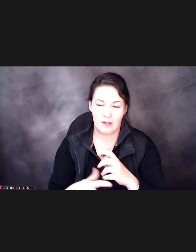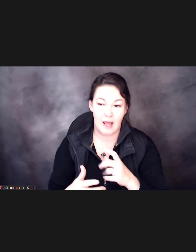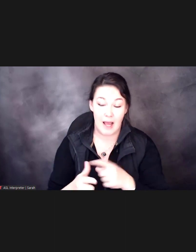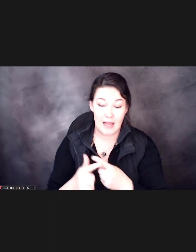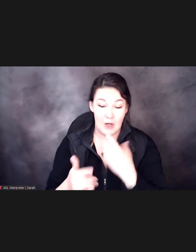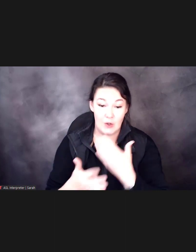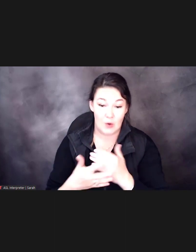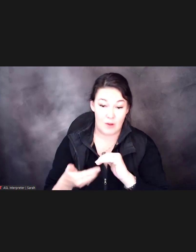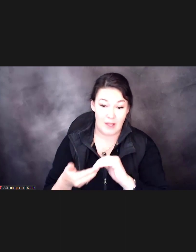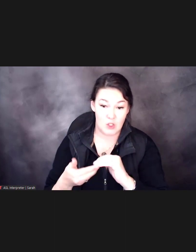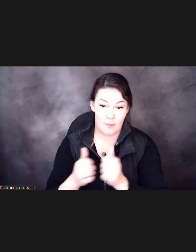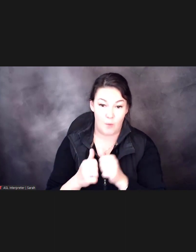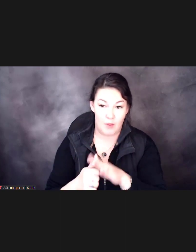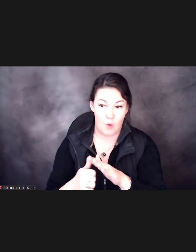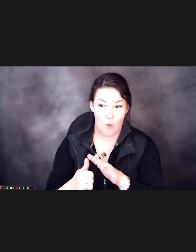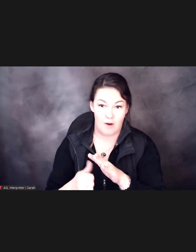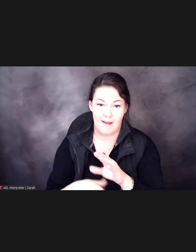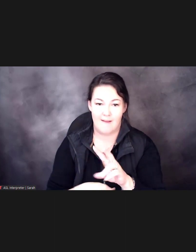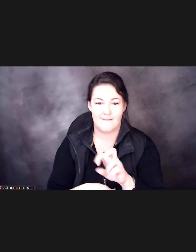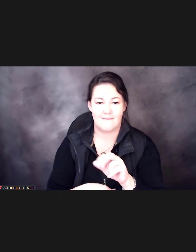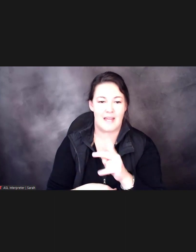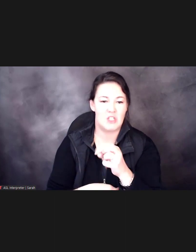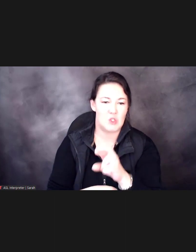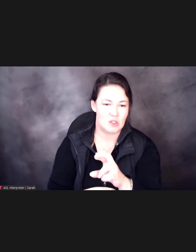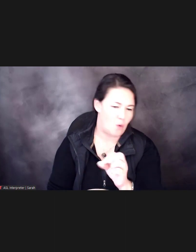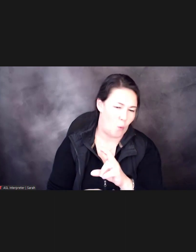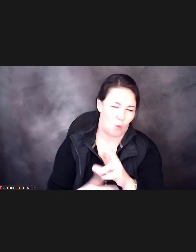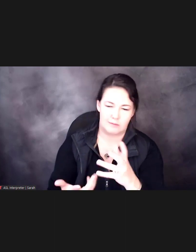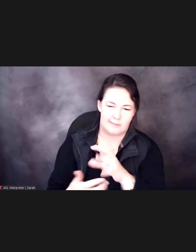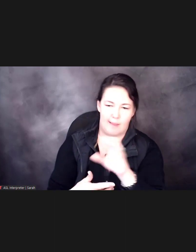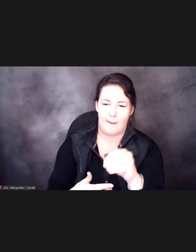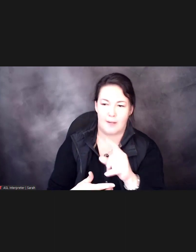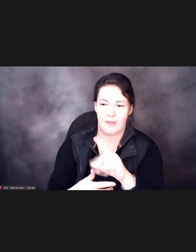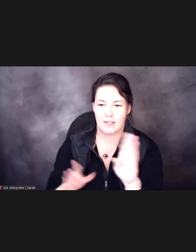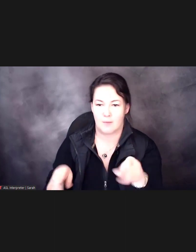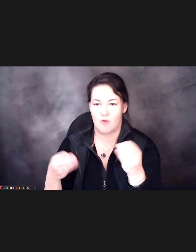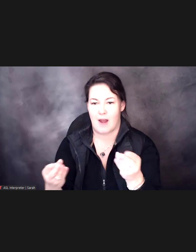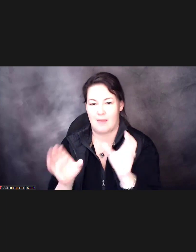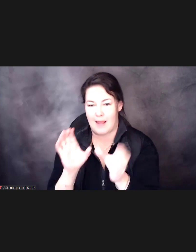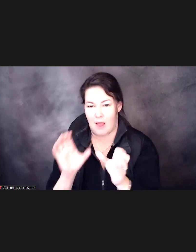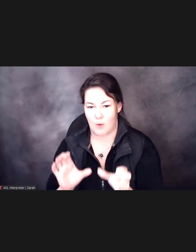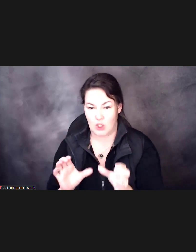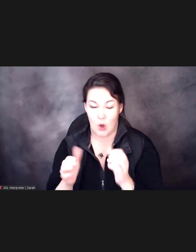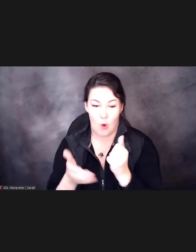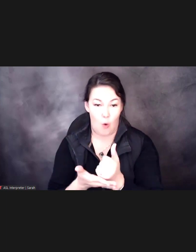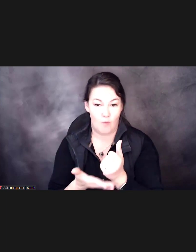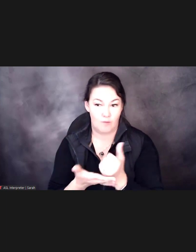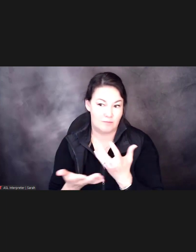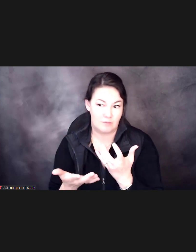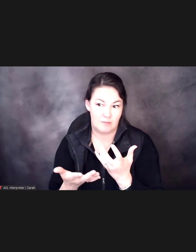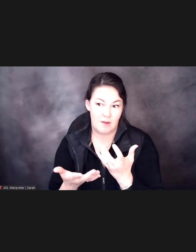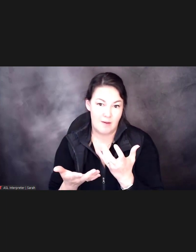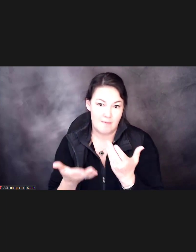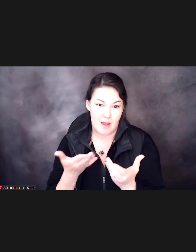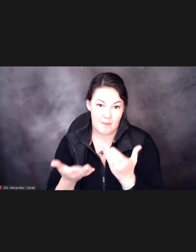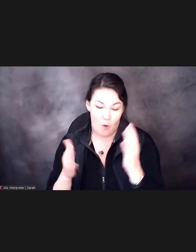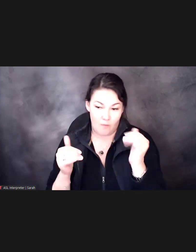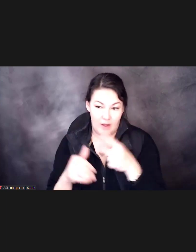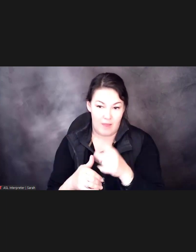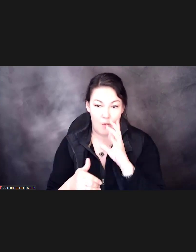with, um, your vendor or the company that provides calibration, so, hope hopefully, they'll work with you on loaners and other ways